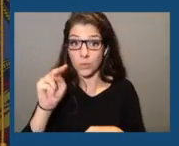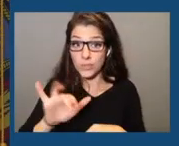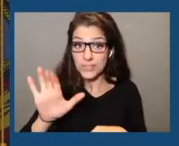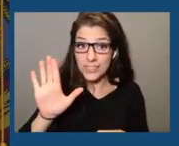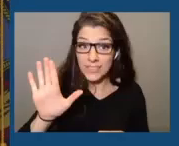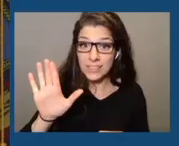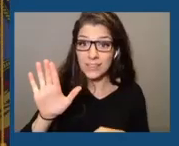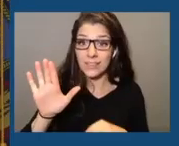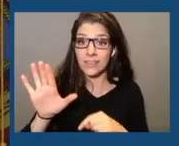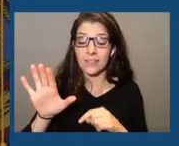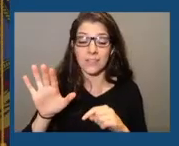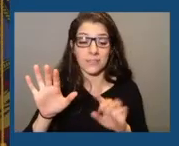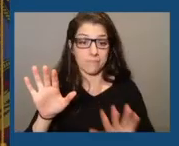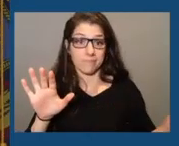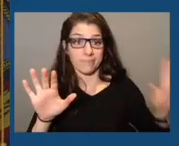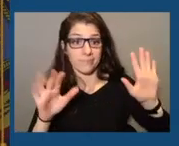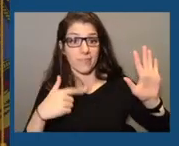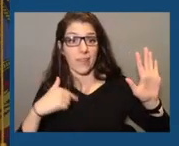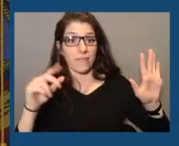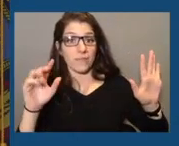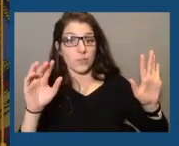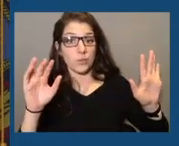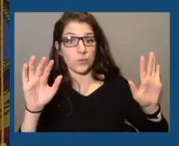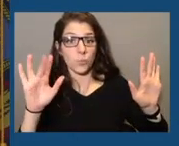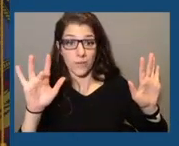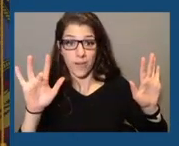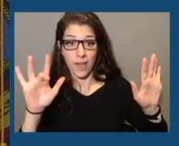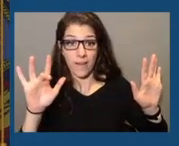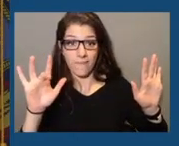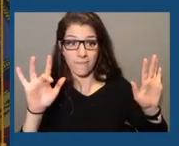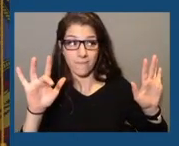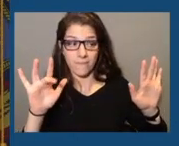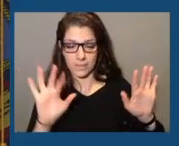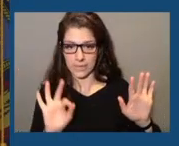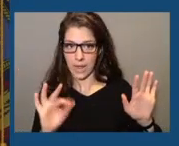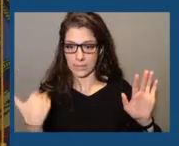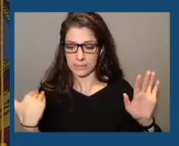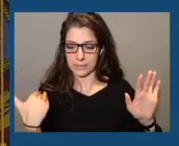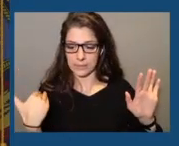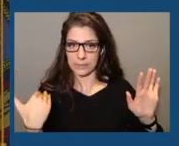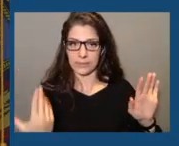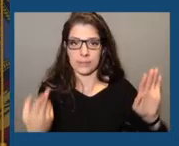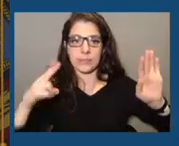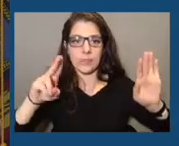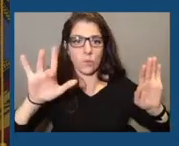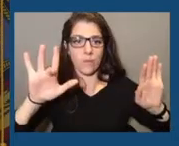we have 2525 up from nine crime stabilization units embedded all over the state.